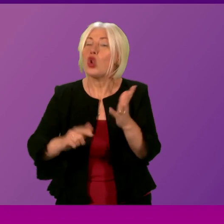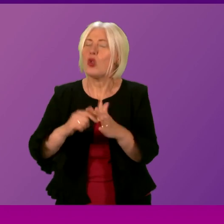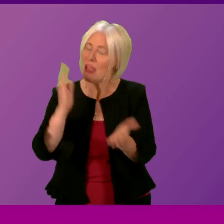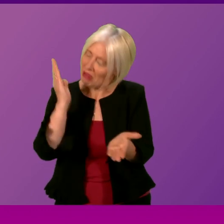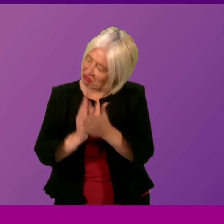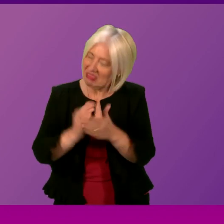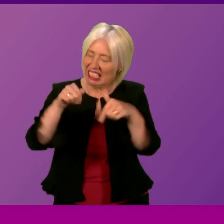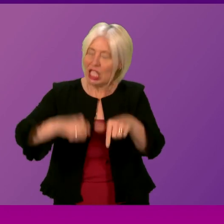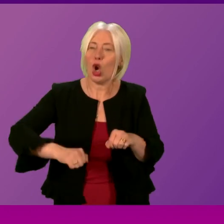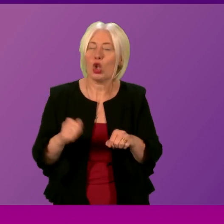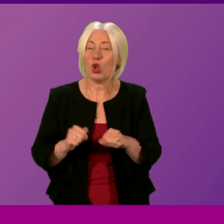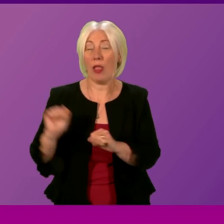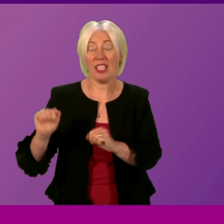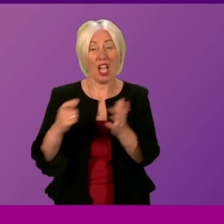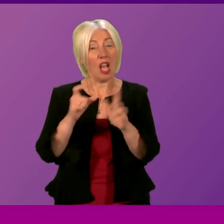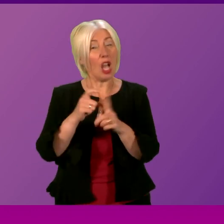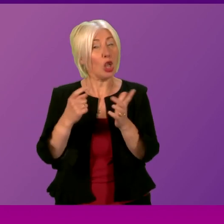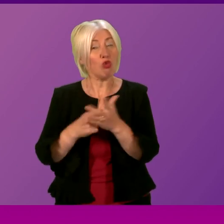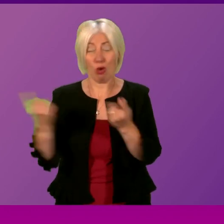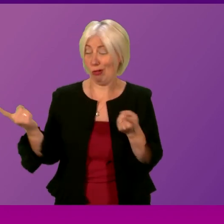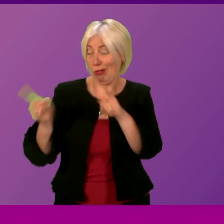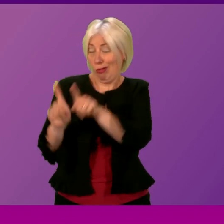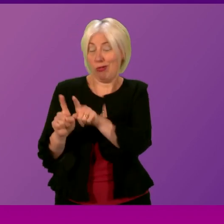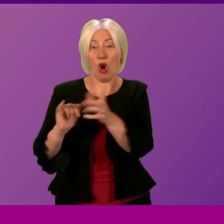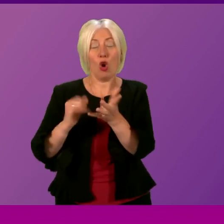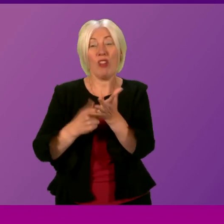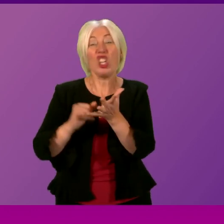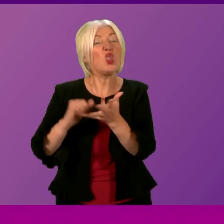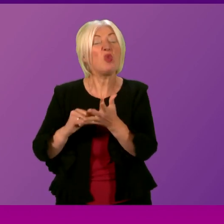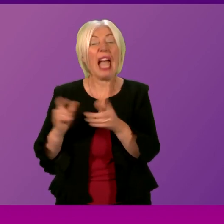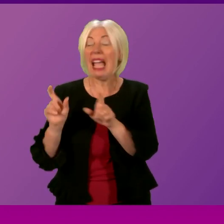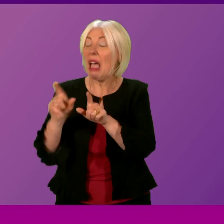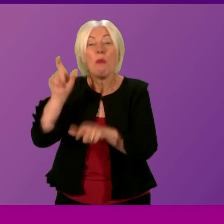to shoulder with Rishi Sunak will not be forgiven by the people of Scotland.